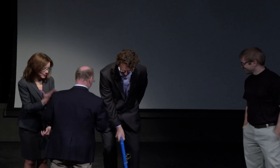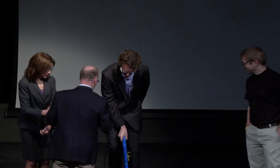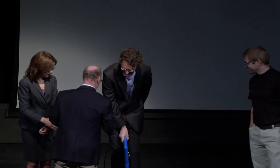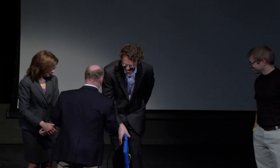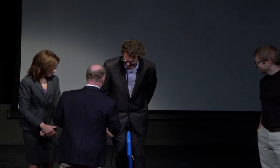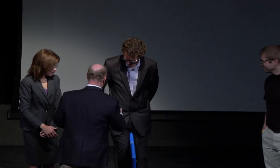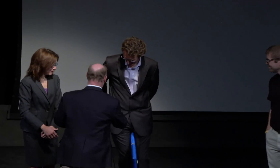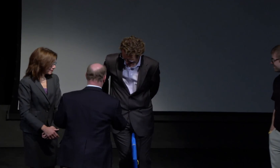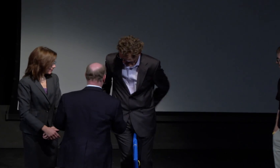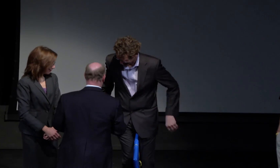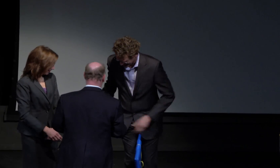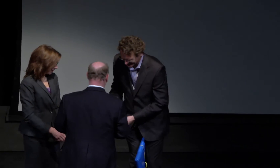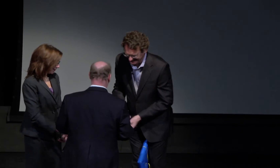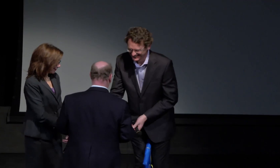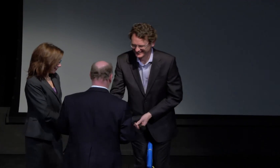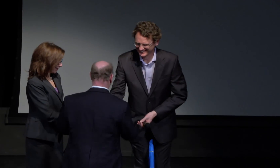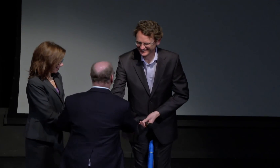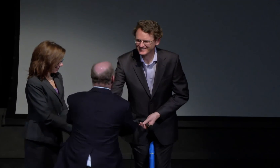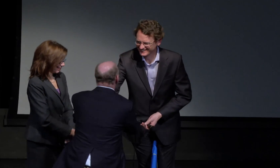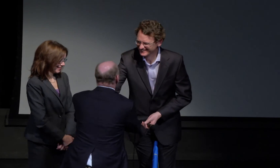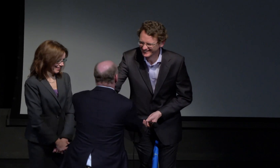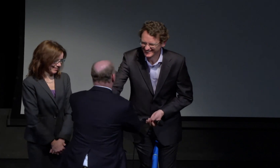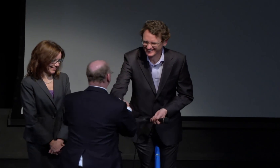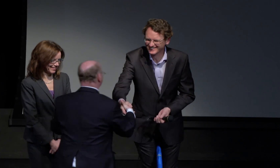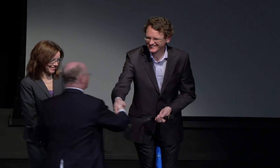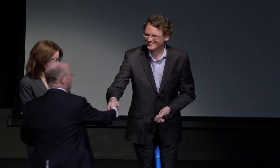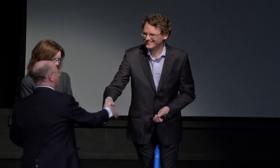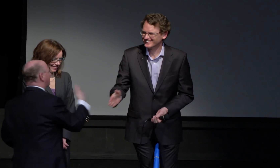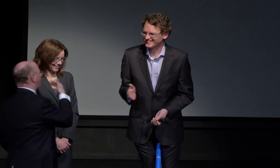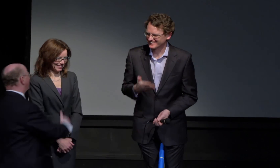Thank you.